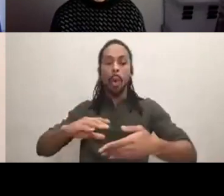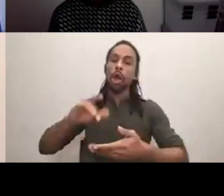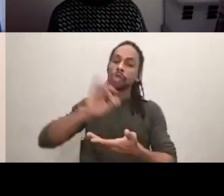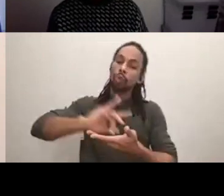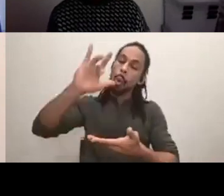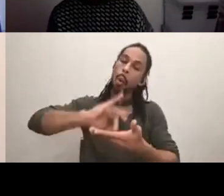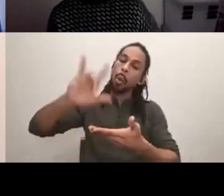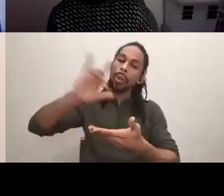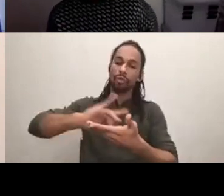minutes.